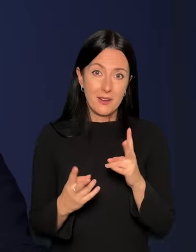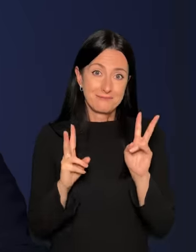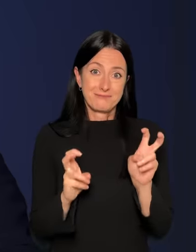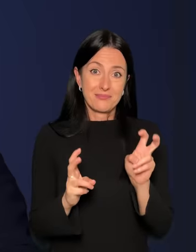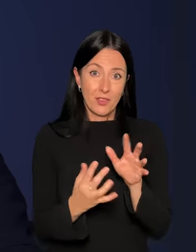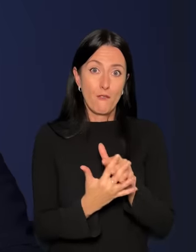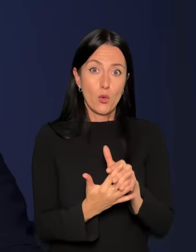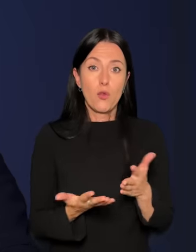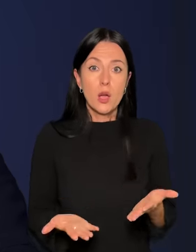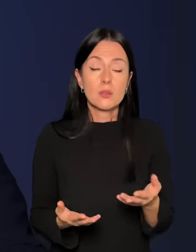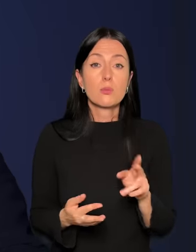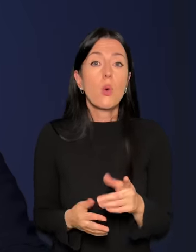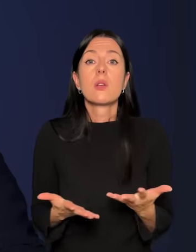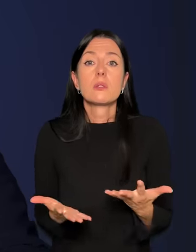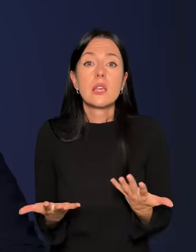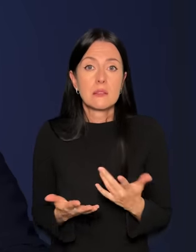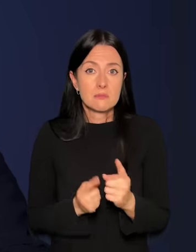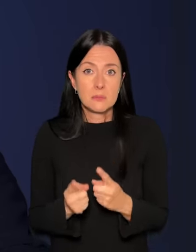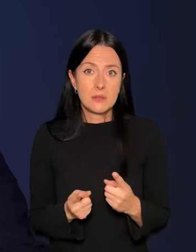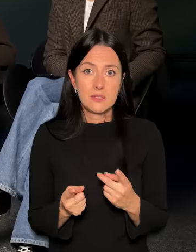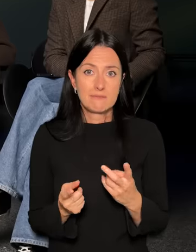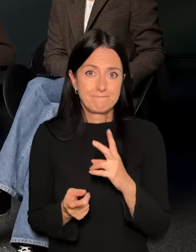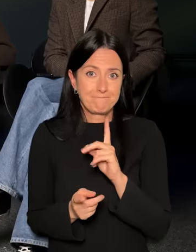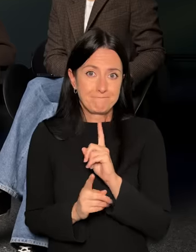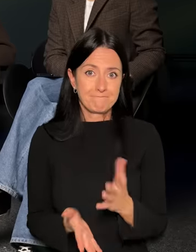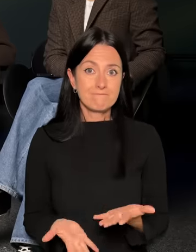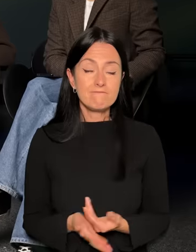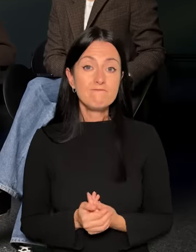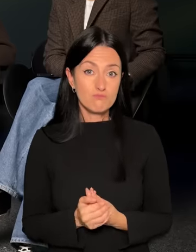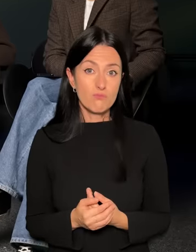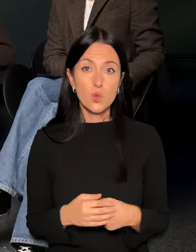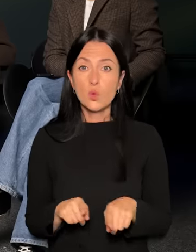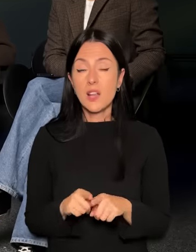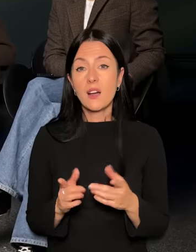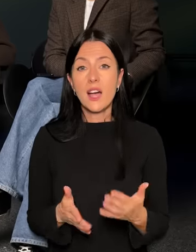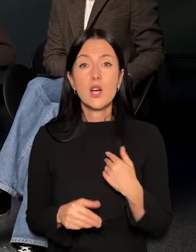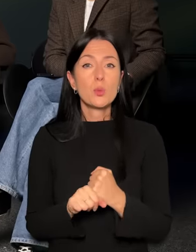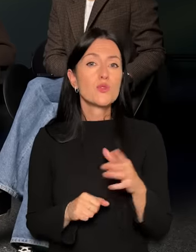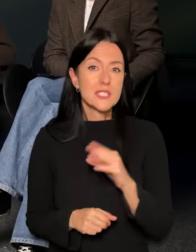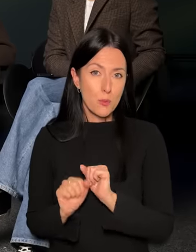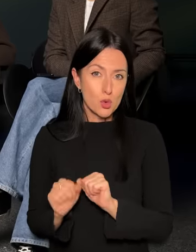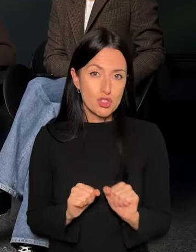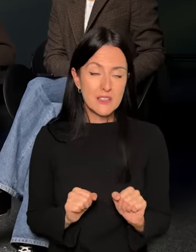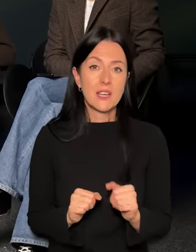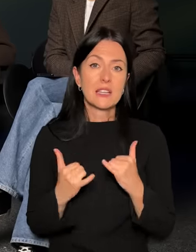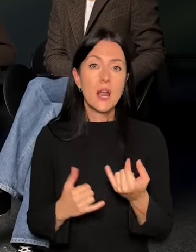Otherwise, there won't be any changes. So that's how it is. Now I'm doing everything possible